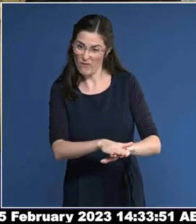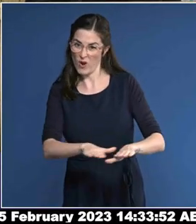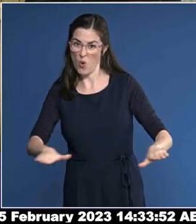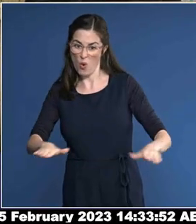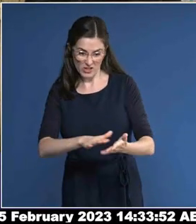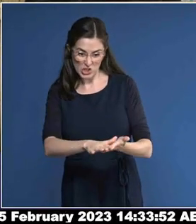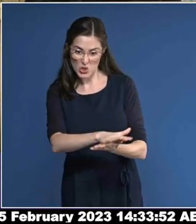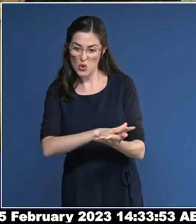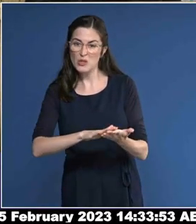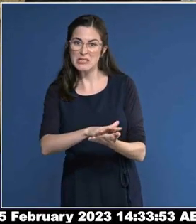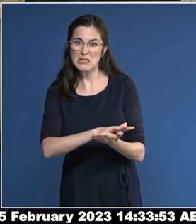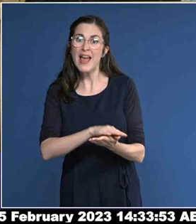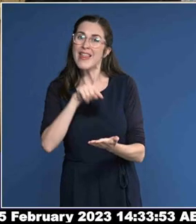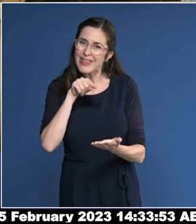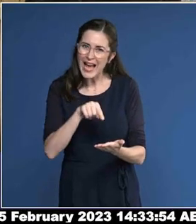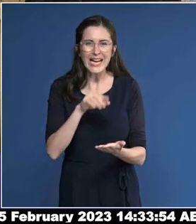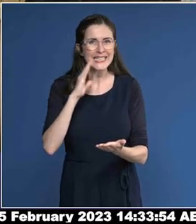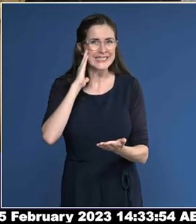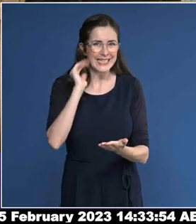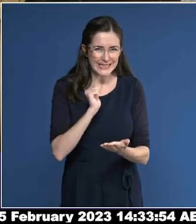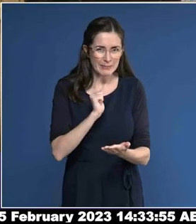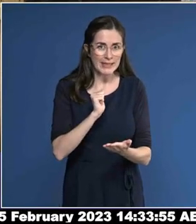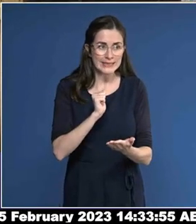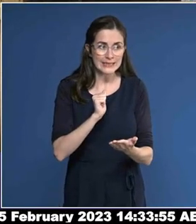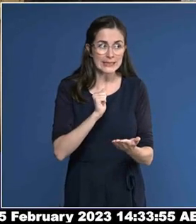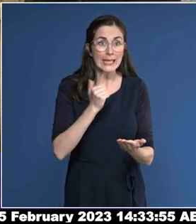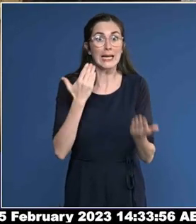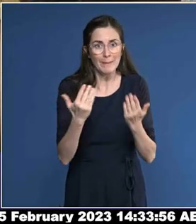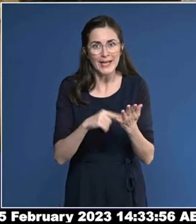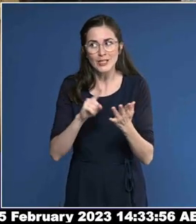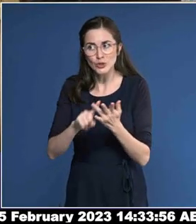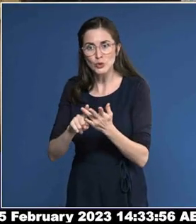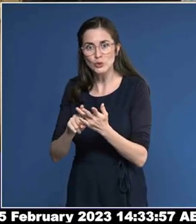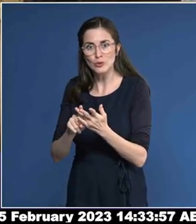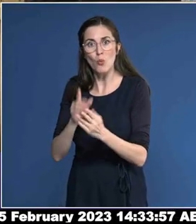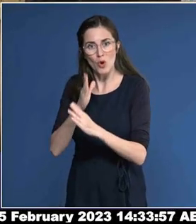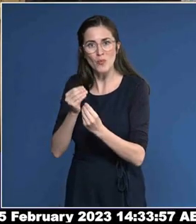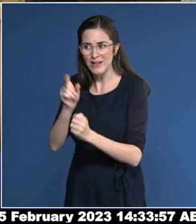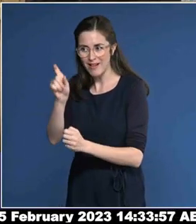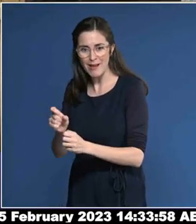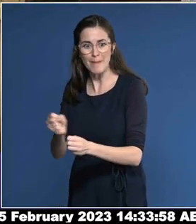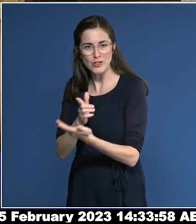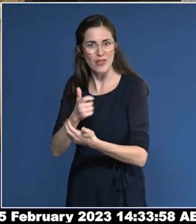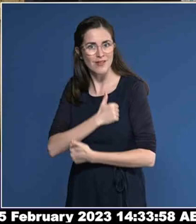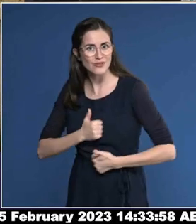be engaged in something that they are going to enjoy. To - and I want to ask you in a moment about managing risk.